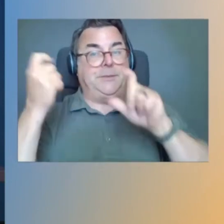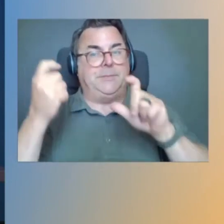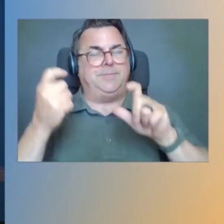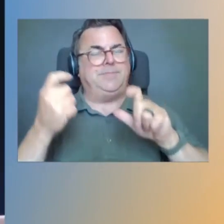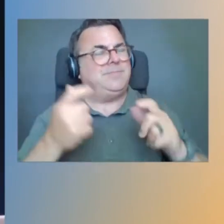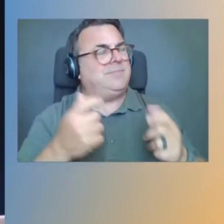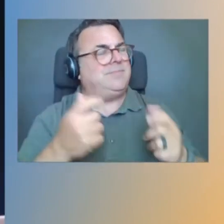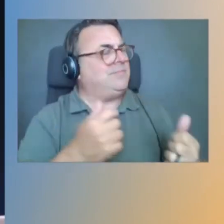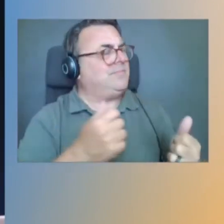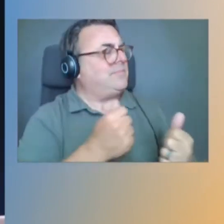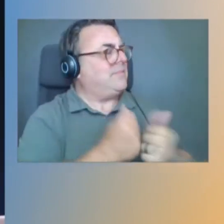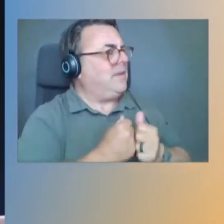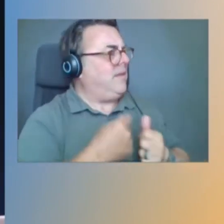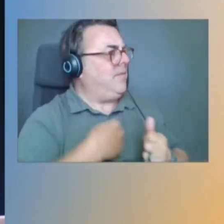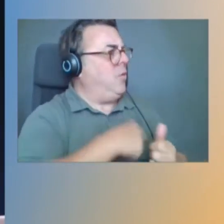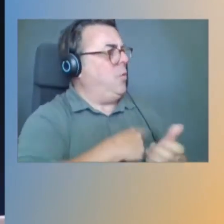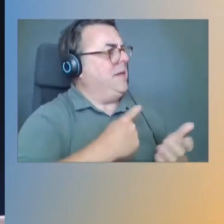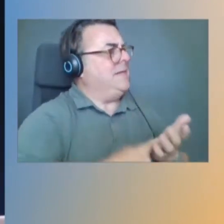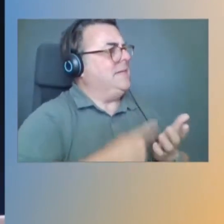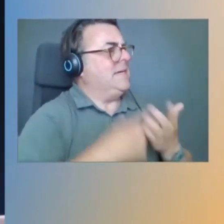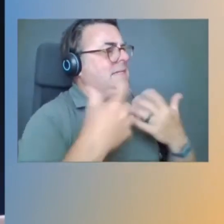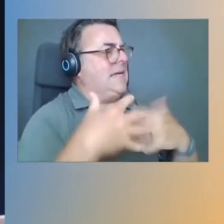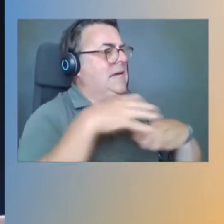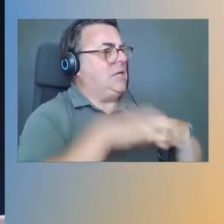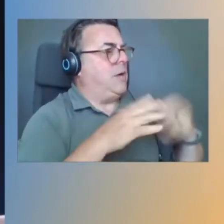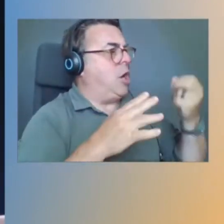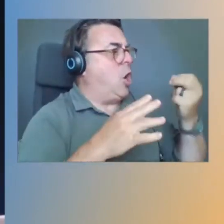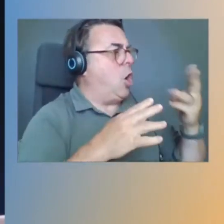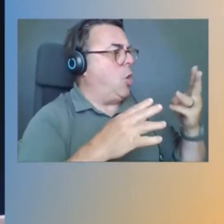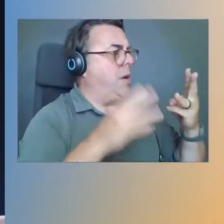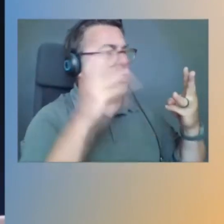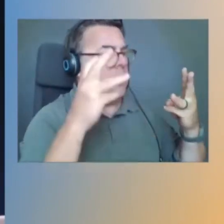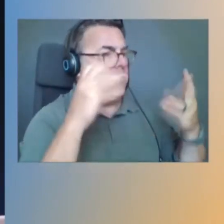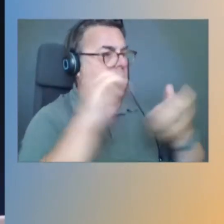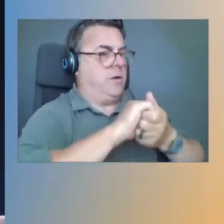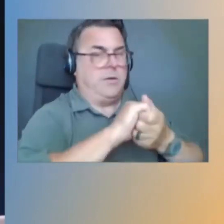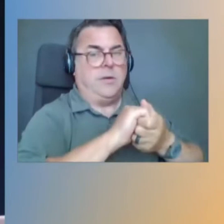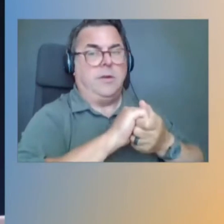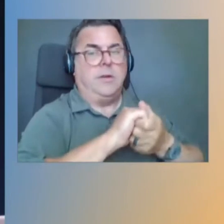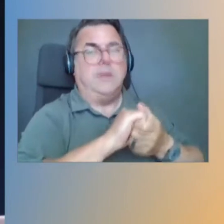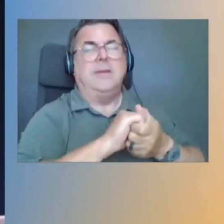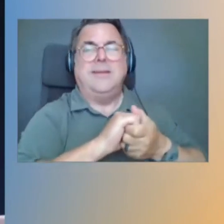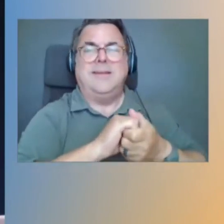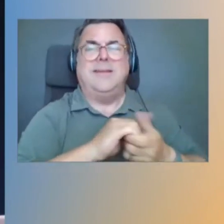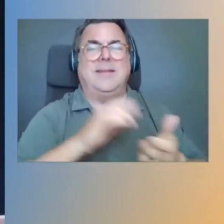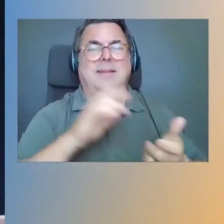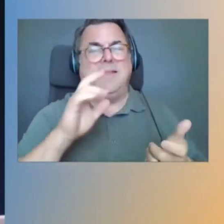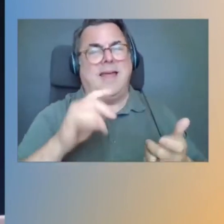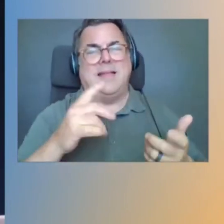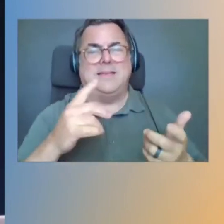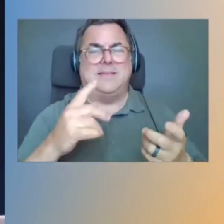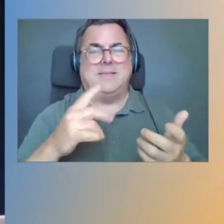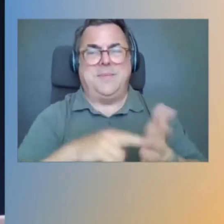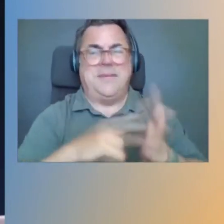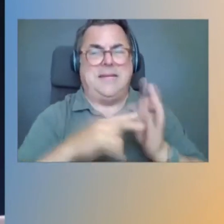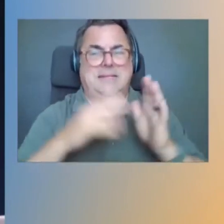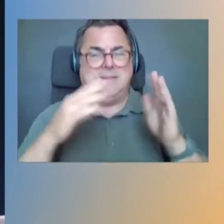as well about integrating both the hardware and the software together 'cause that's about, you know, making the system, creating system improvements